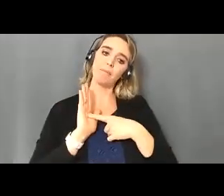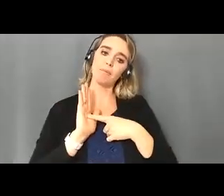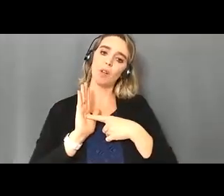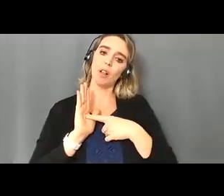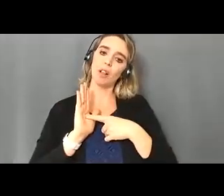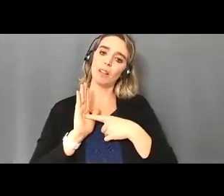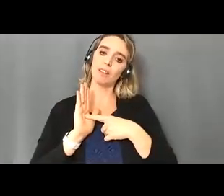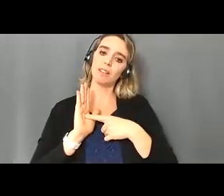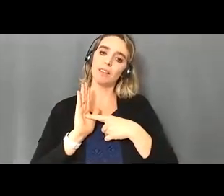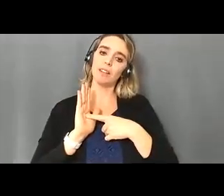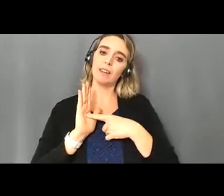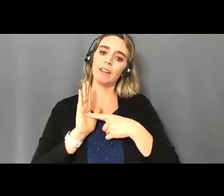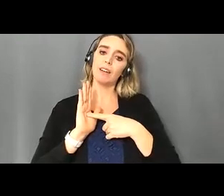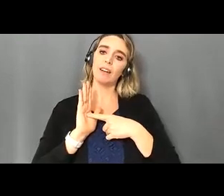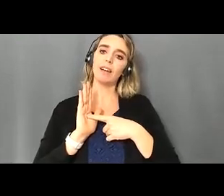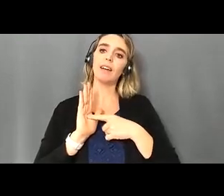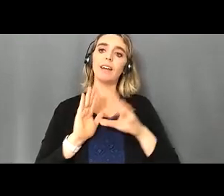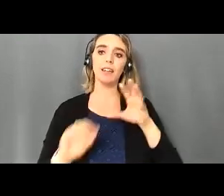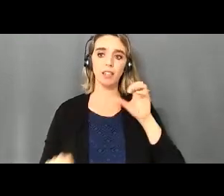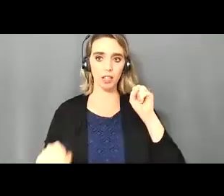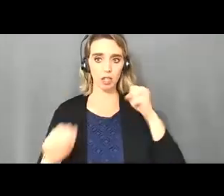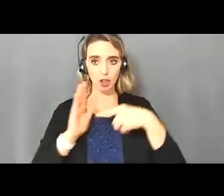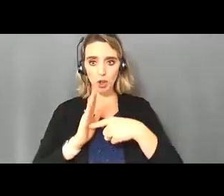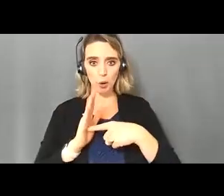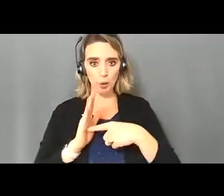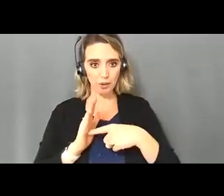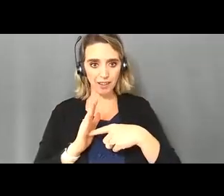that everyone brings something unique to the table,